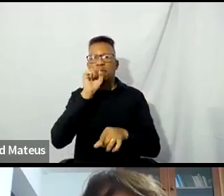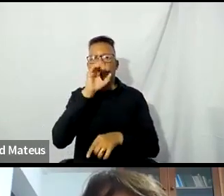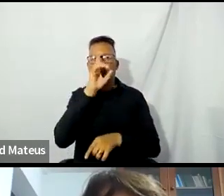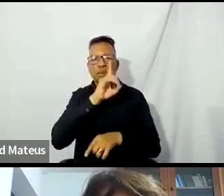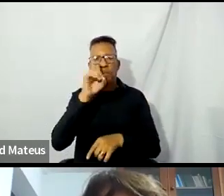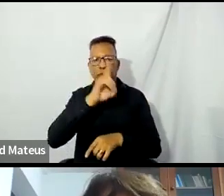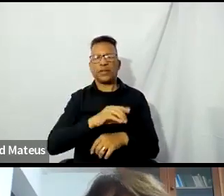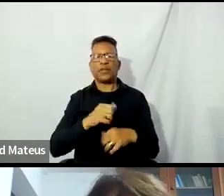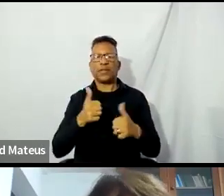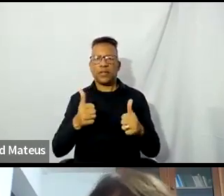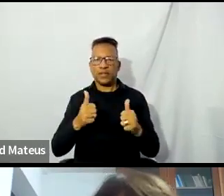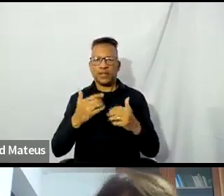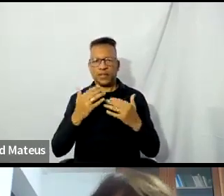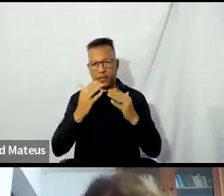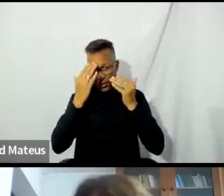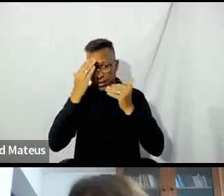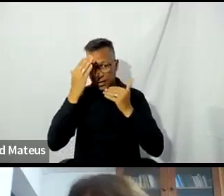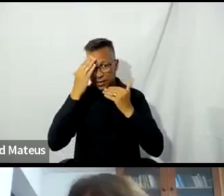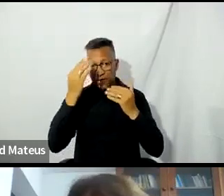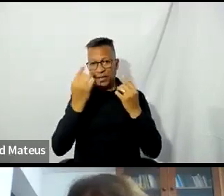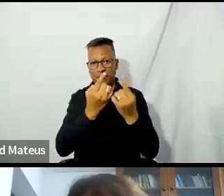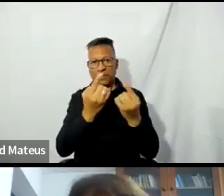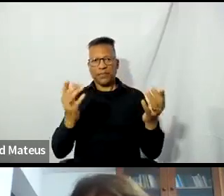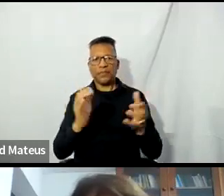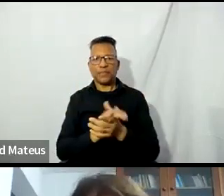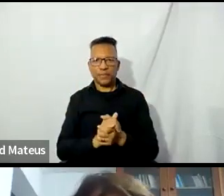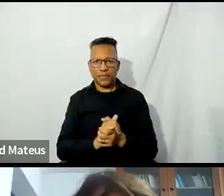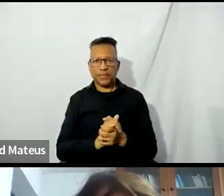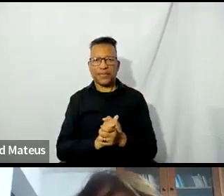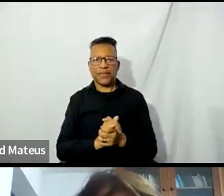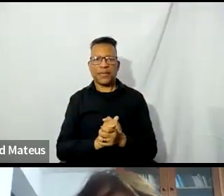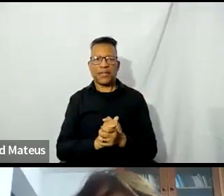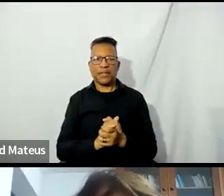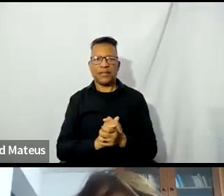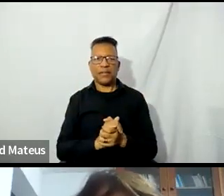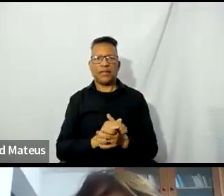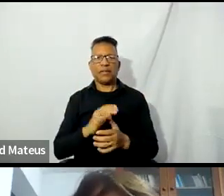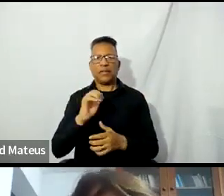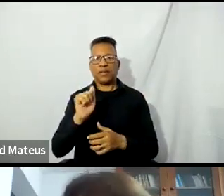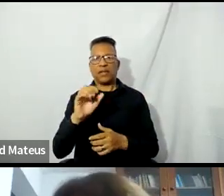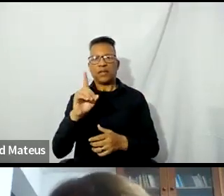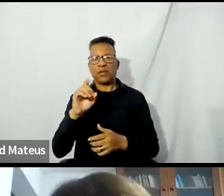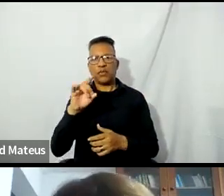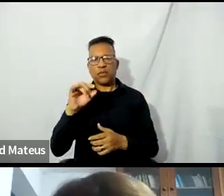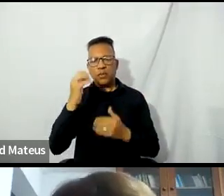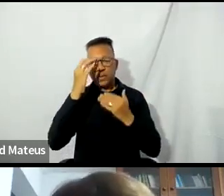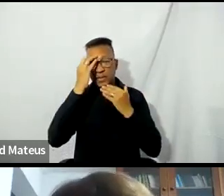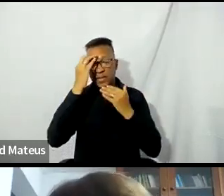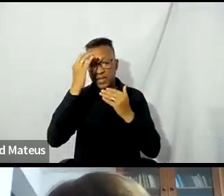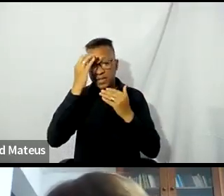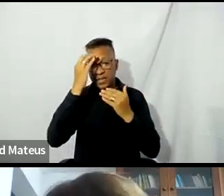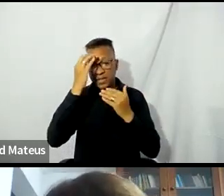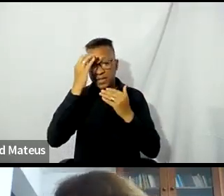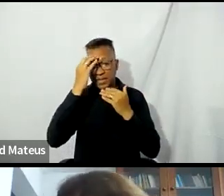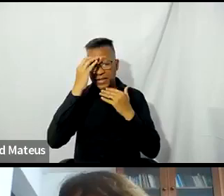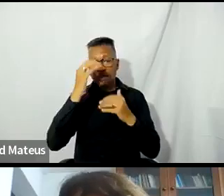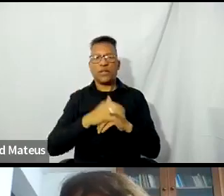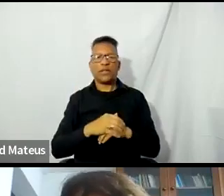and and I think that's it Thank you Thank you very much. Thank you, Peter. So thank you Peter. So thank you very much. for for sharing